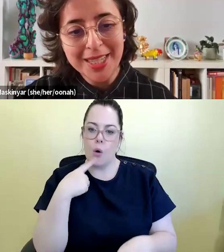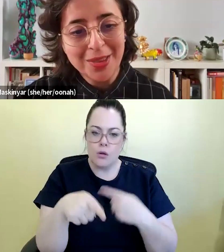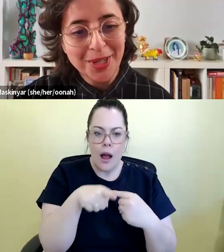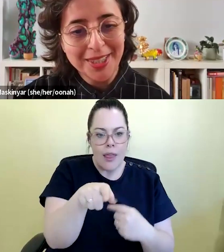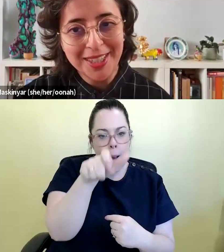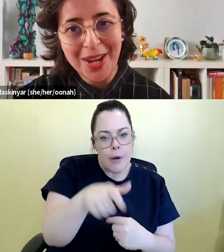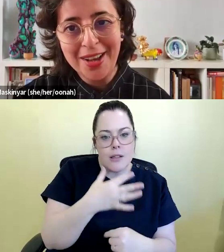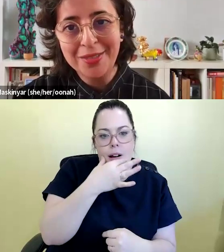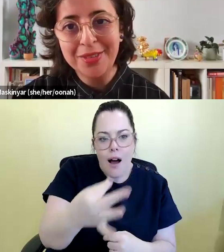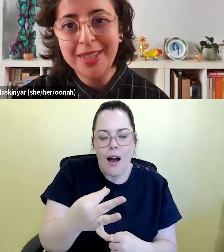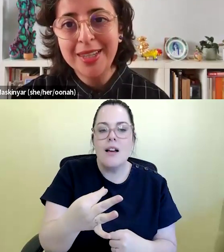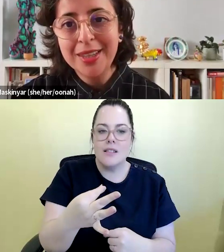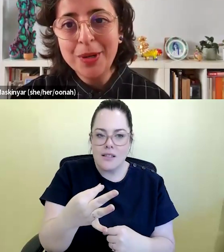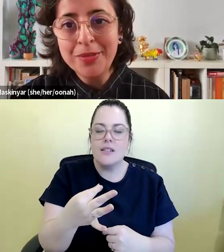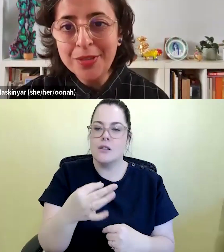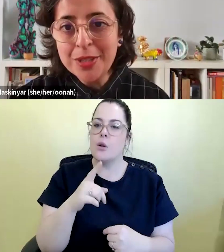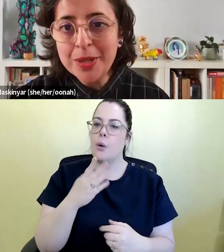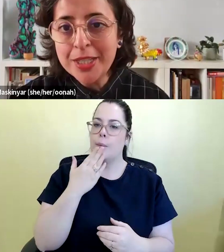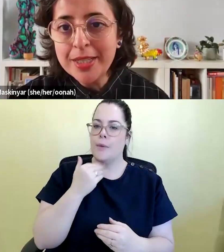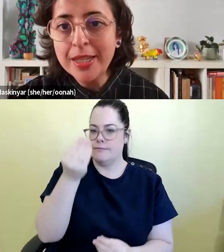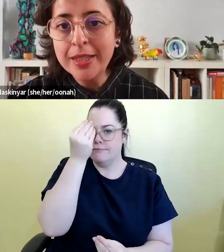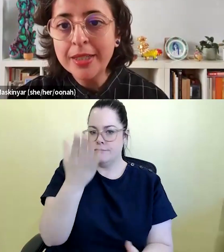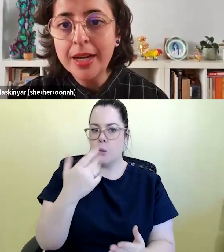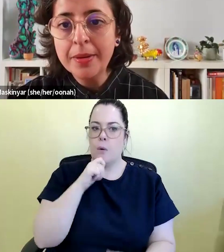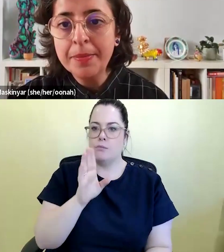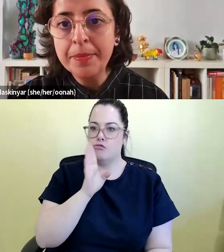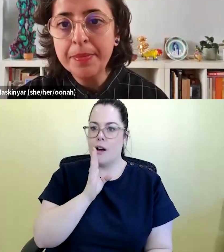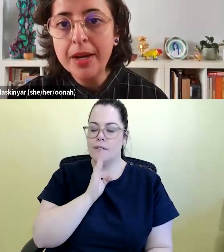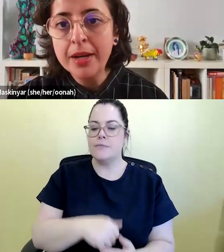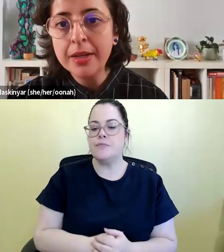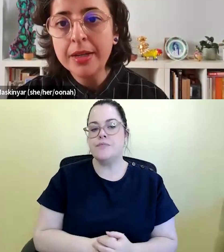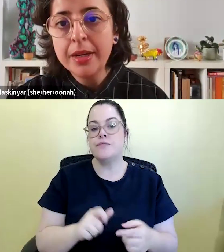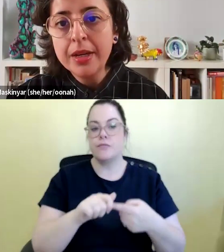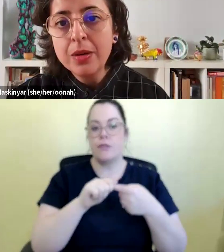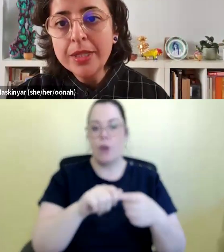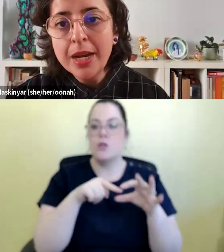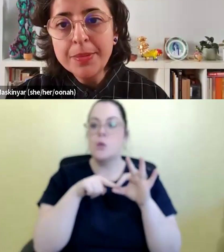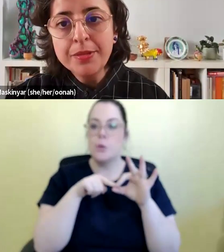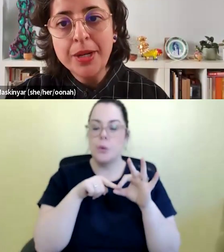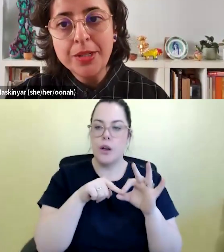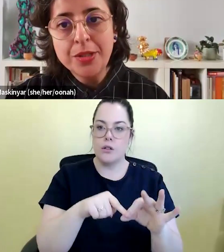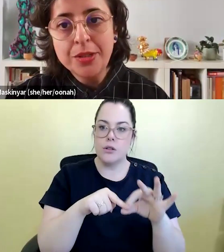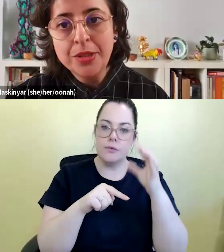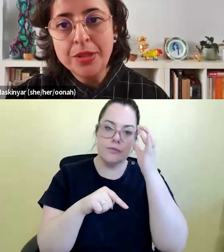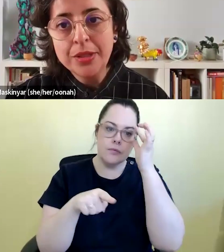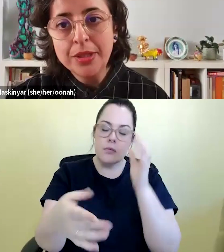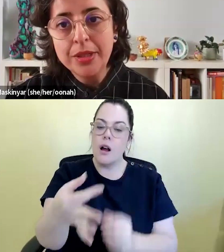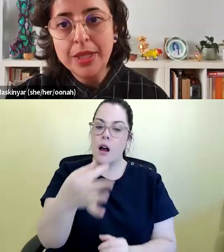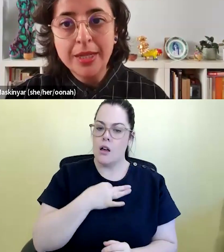send through anything you have. One of the first questions here are 'what types of works do the